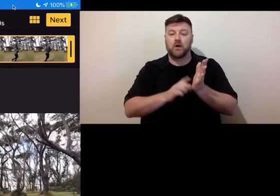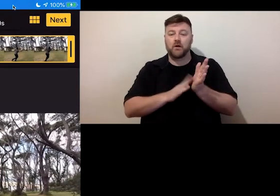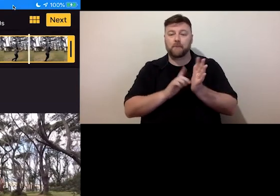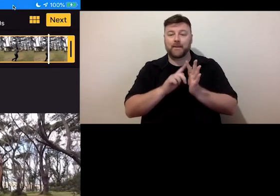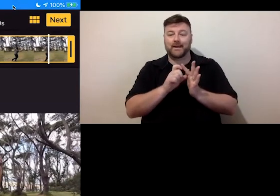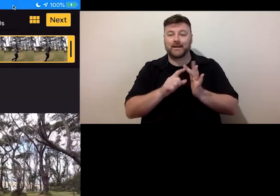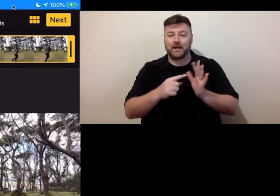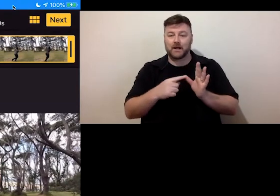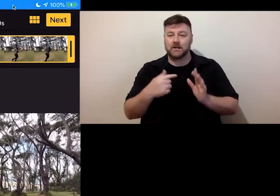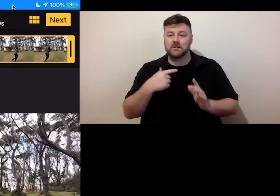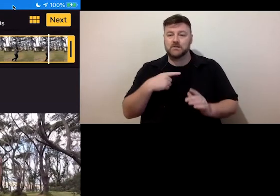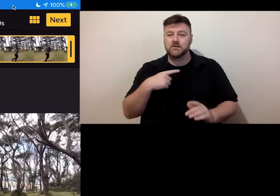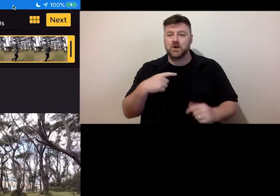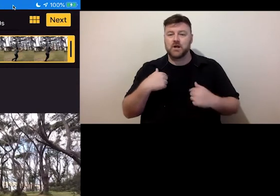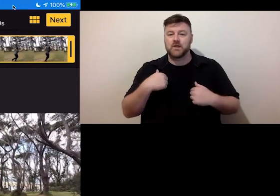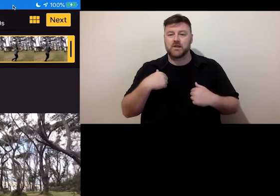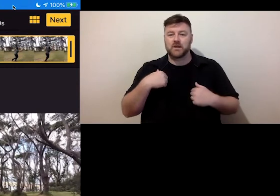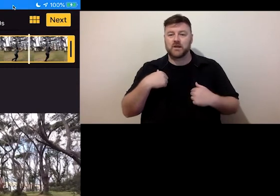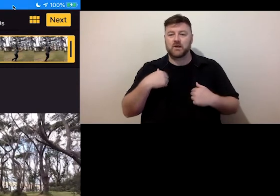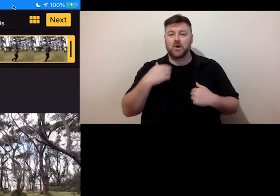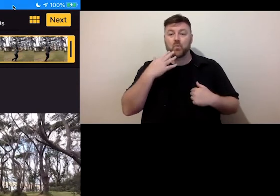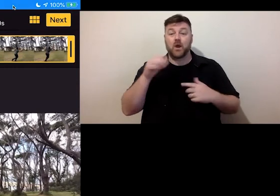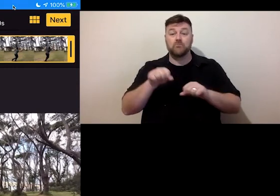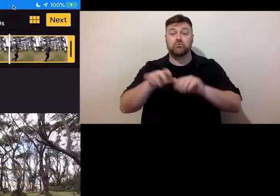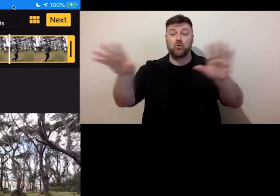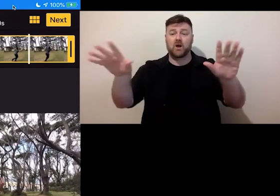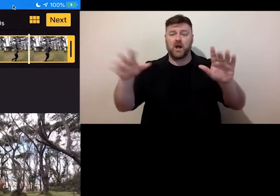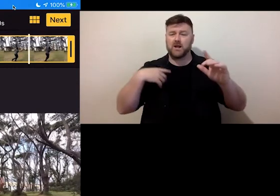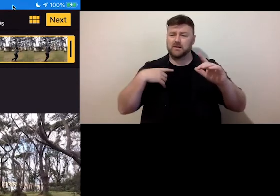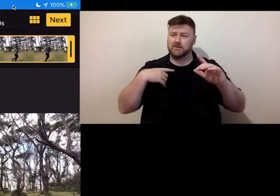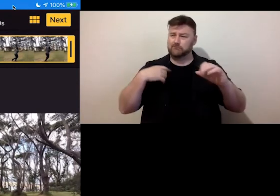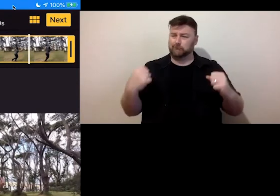don't think it has power when it's broadcast. I think it has - and by